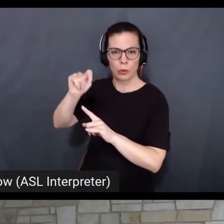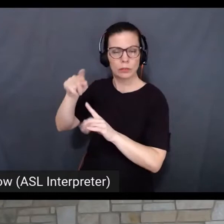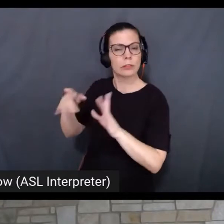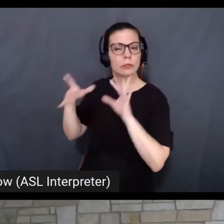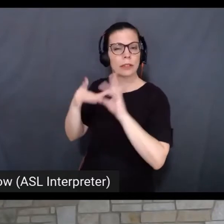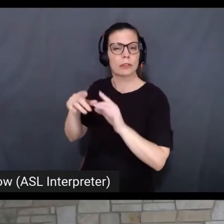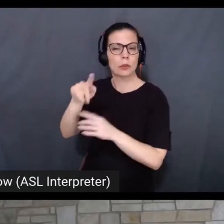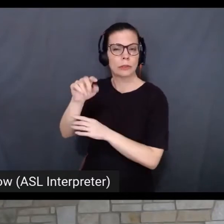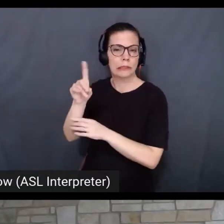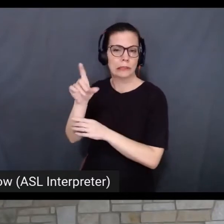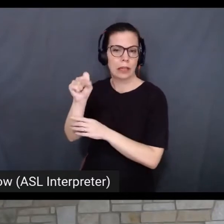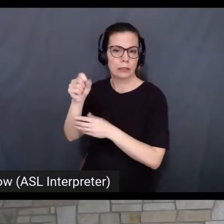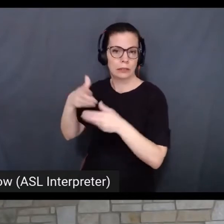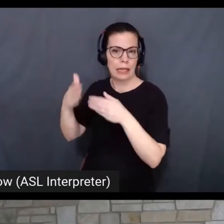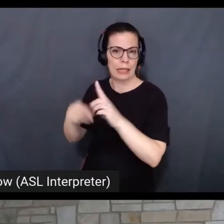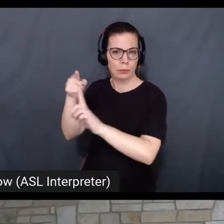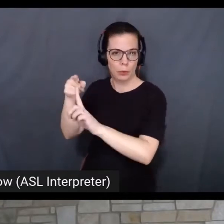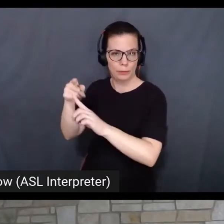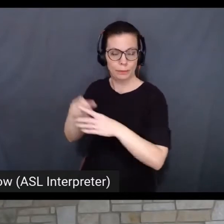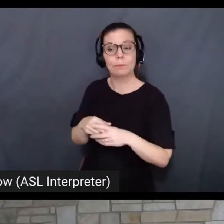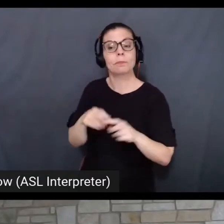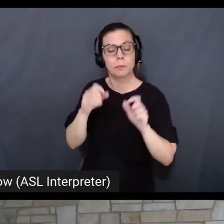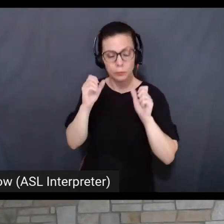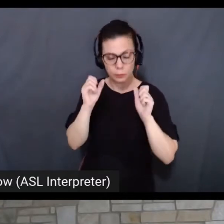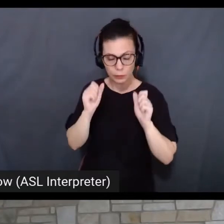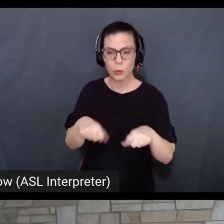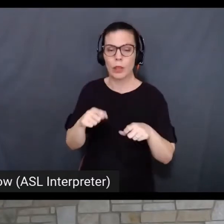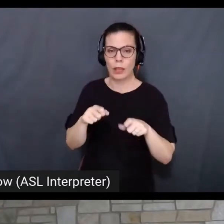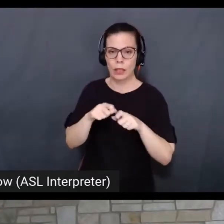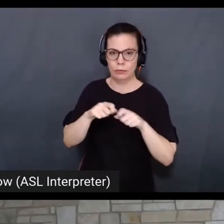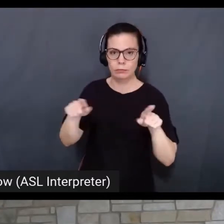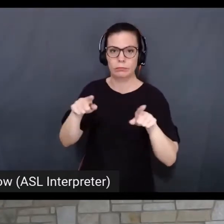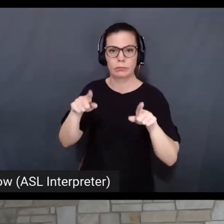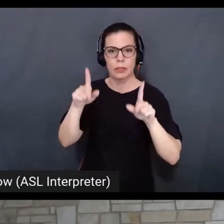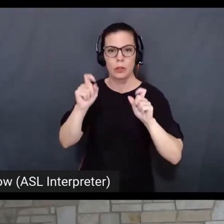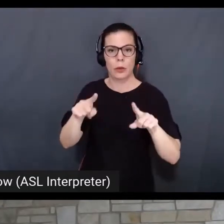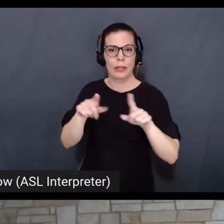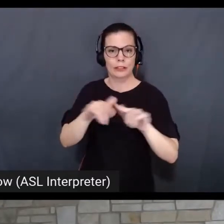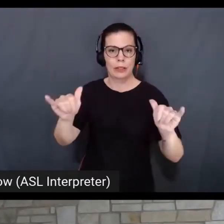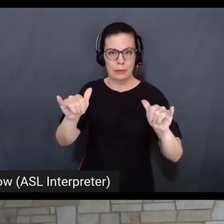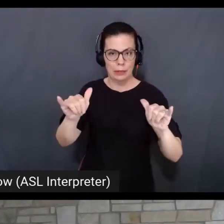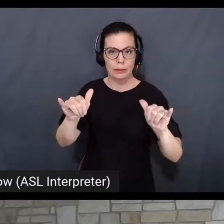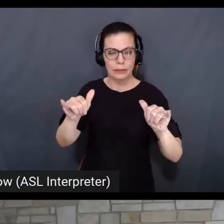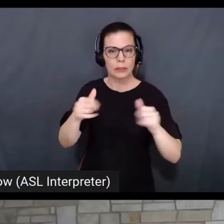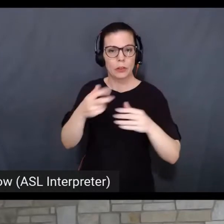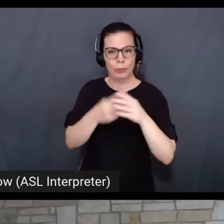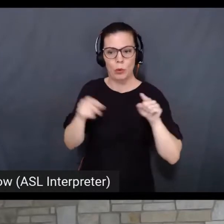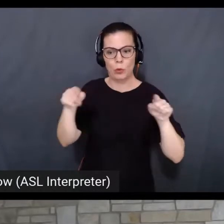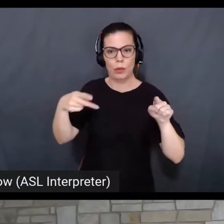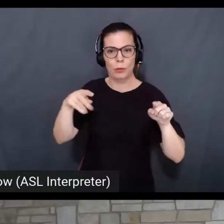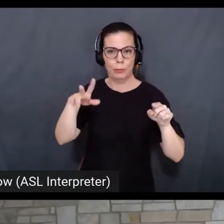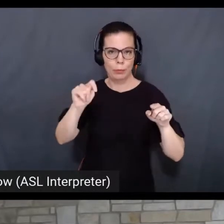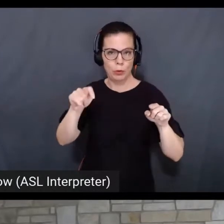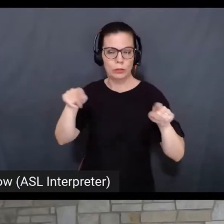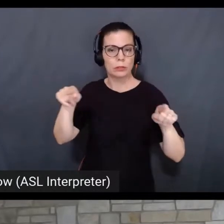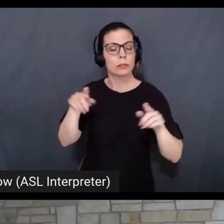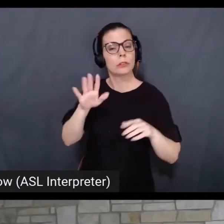So yes, actually you can issue queries simultaneously through both ports and your application would have to have